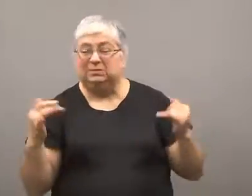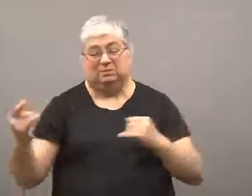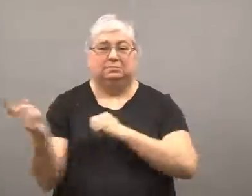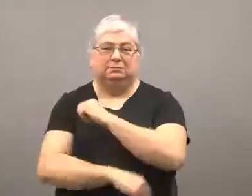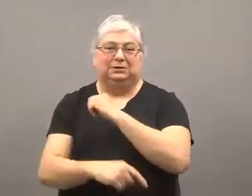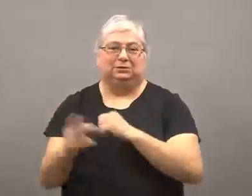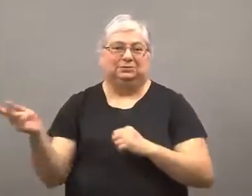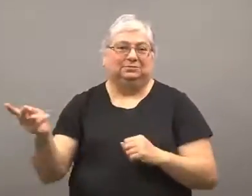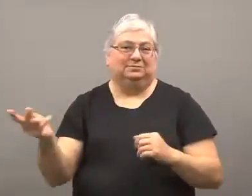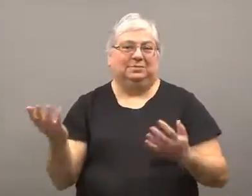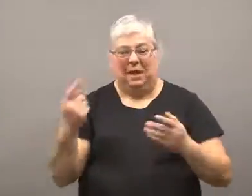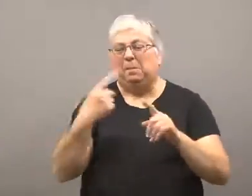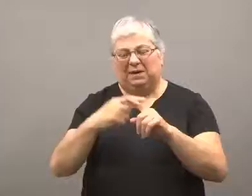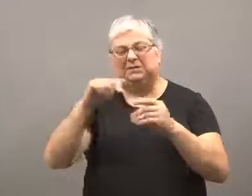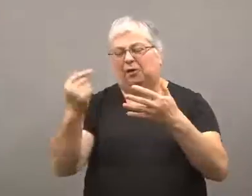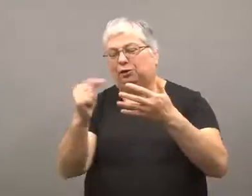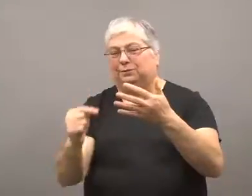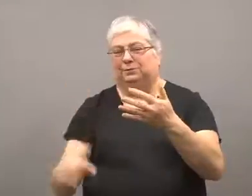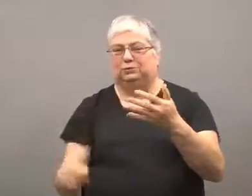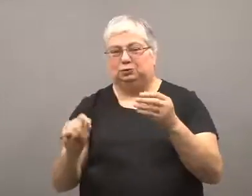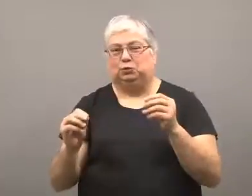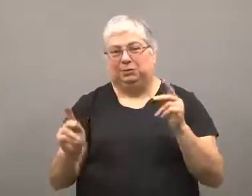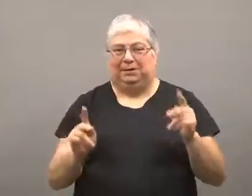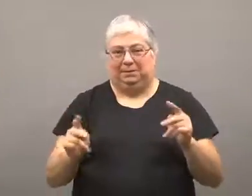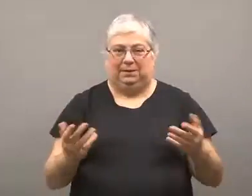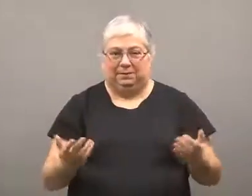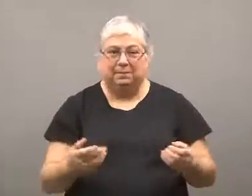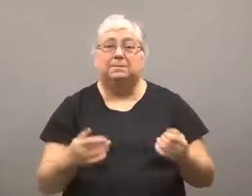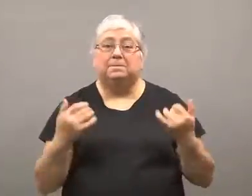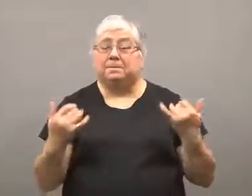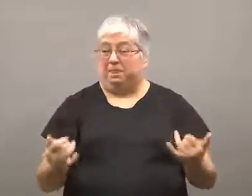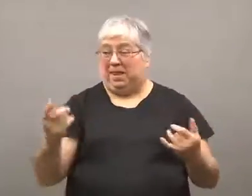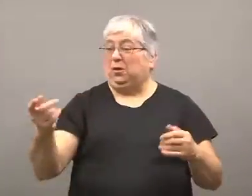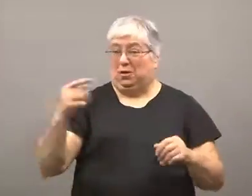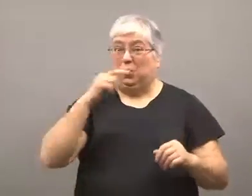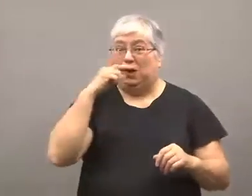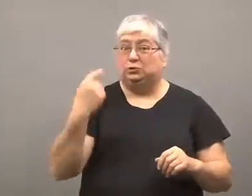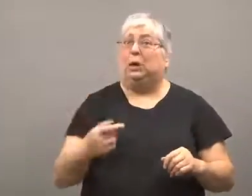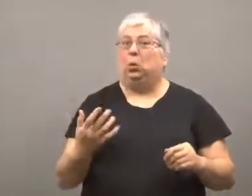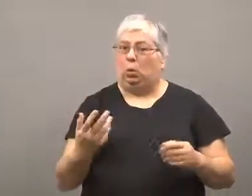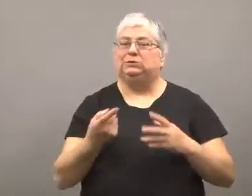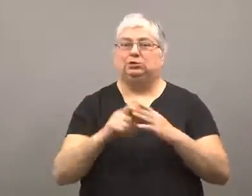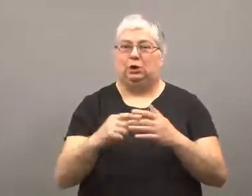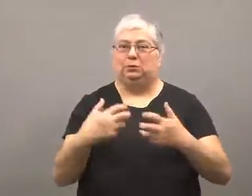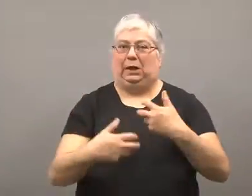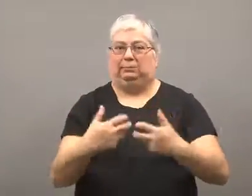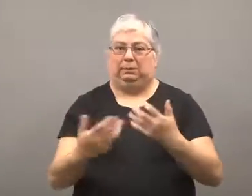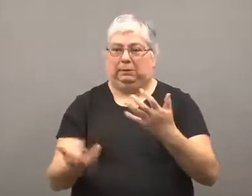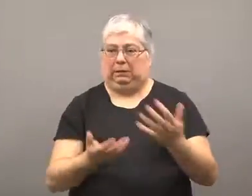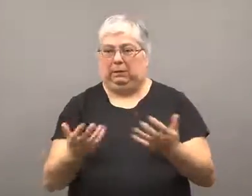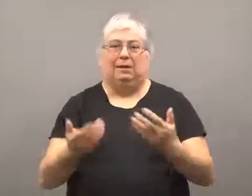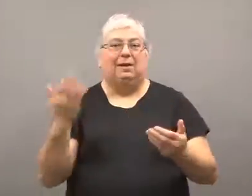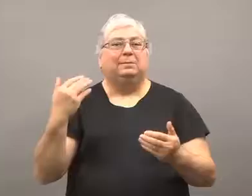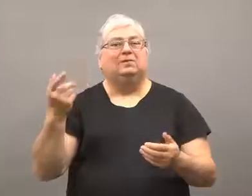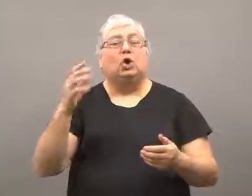They are being sanctioned along with some other people.